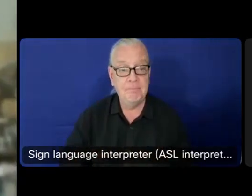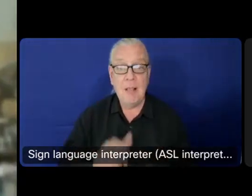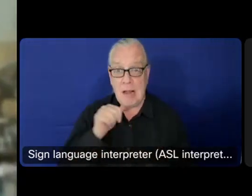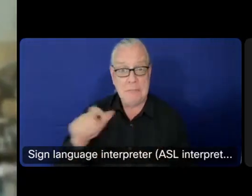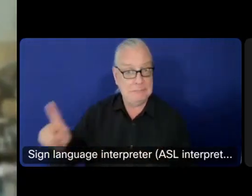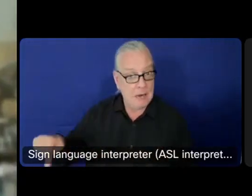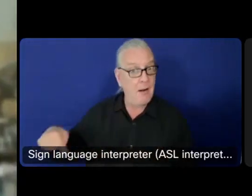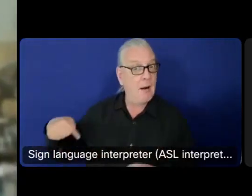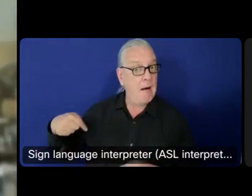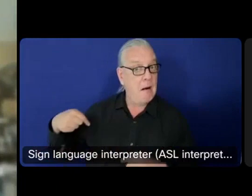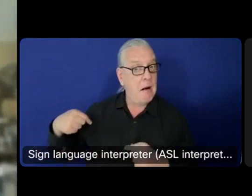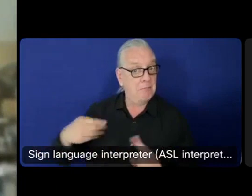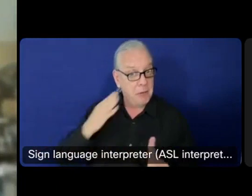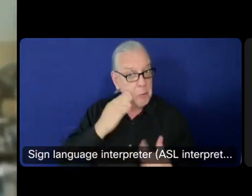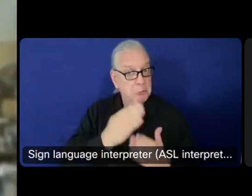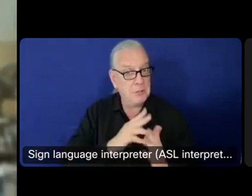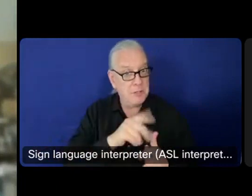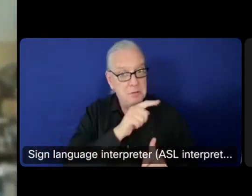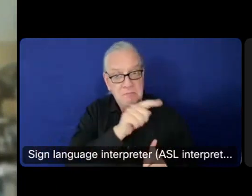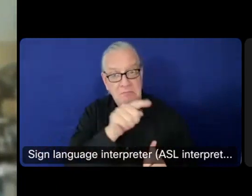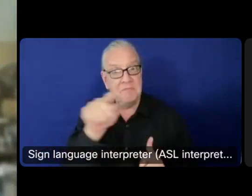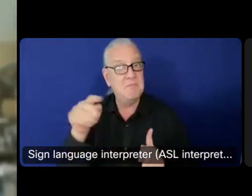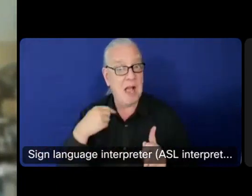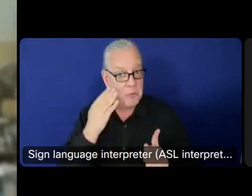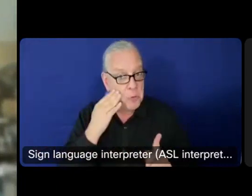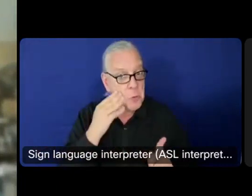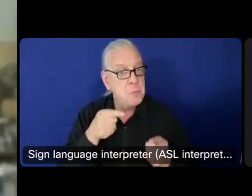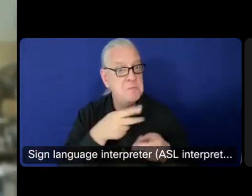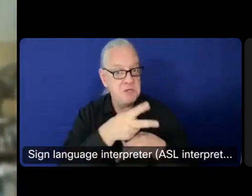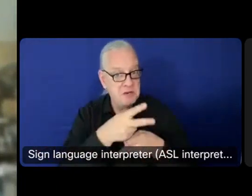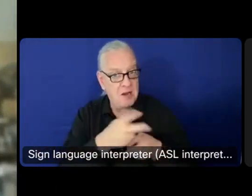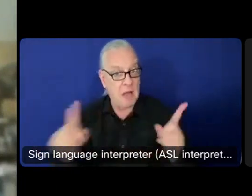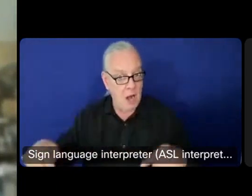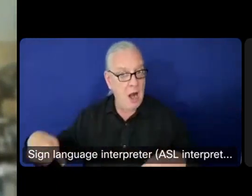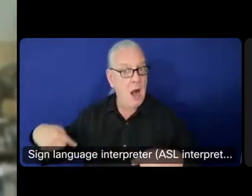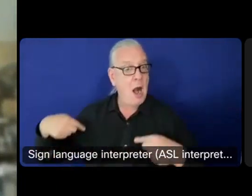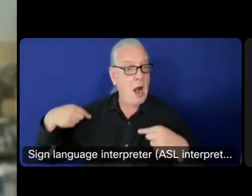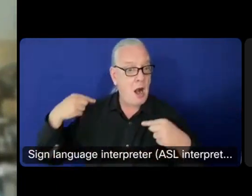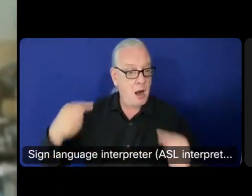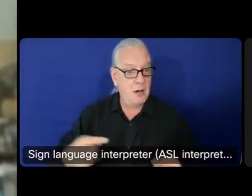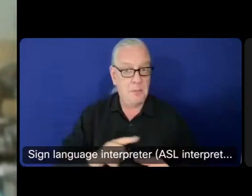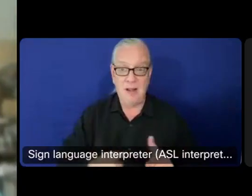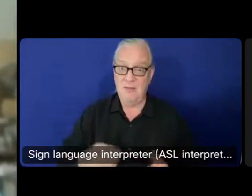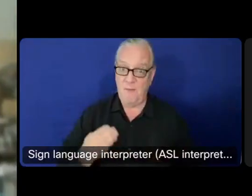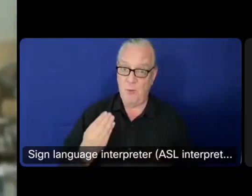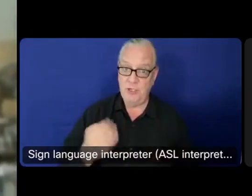folks that I know and some people that I've taken care of, but it can start to feel like a lifetime for a person when